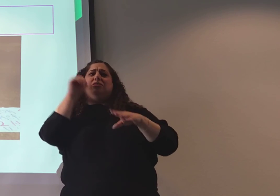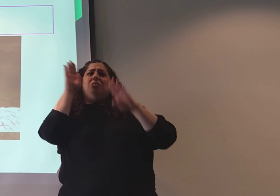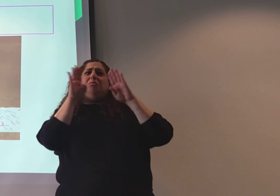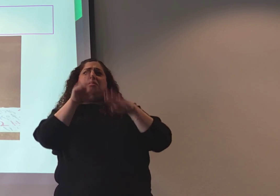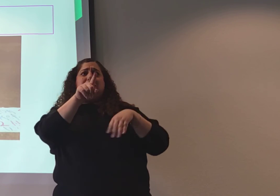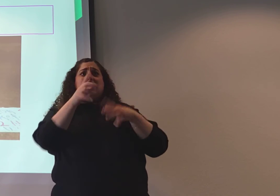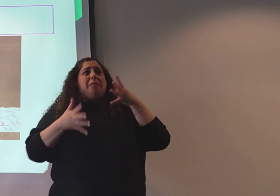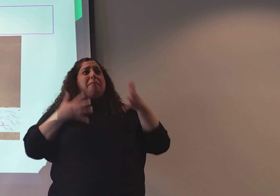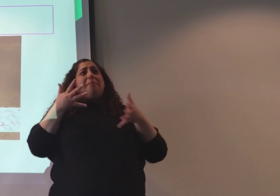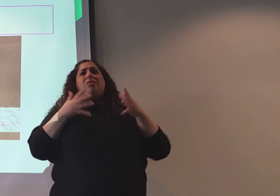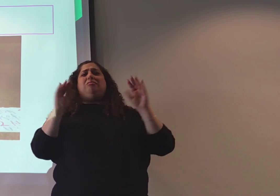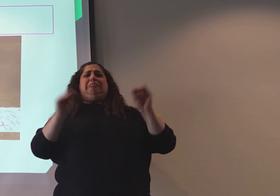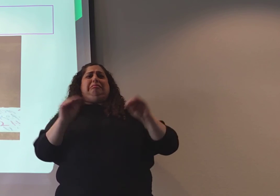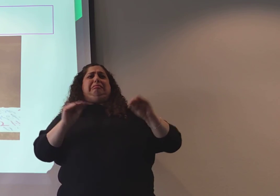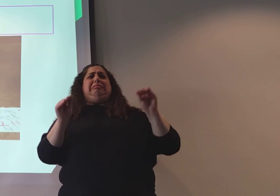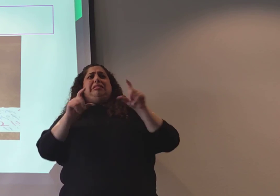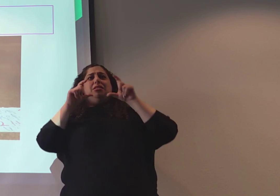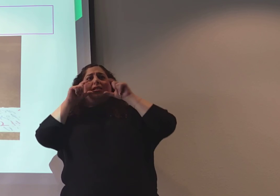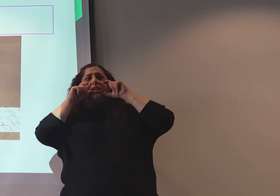He's a disability rights guy.